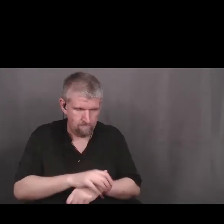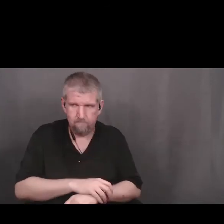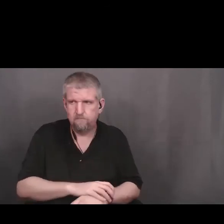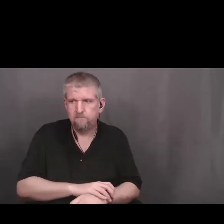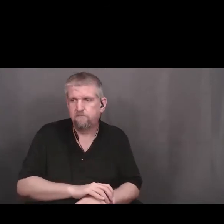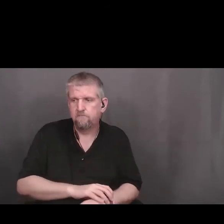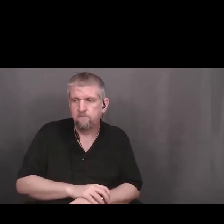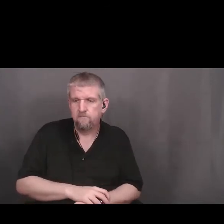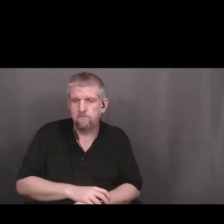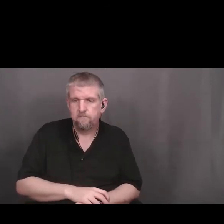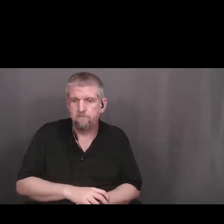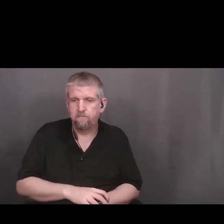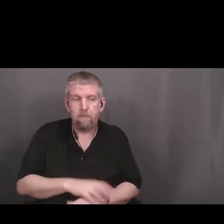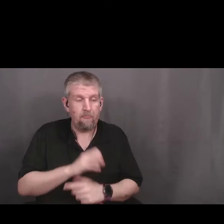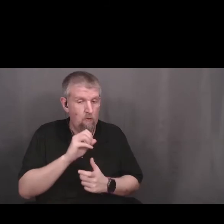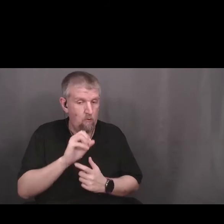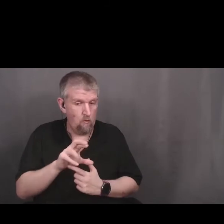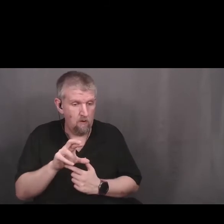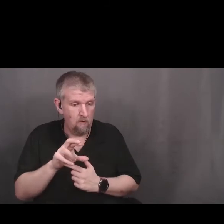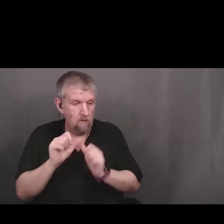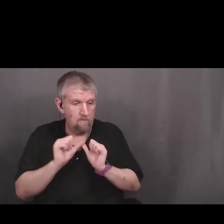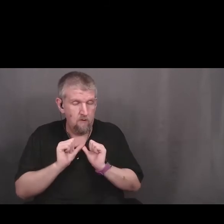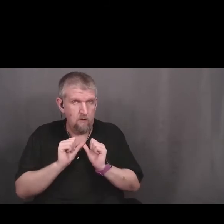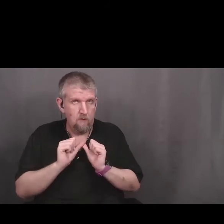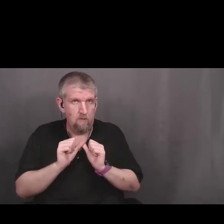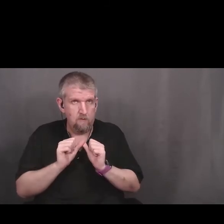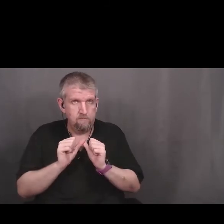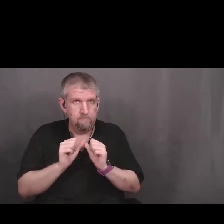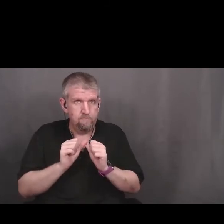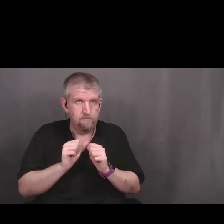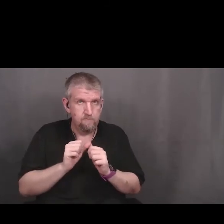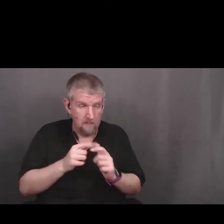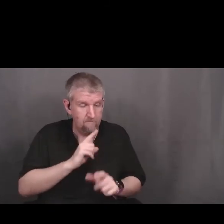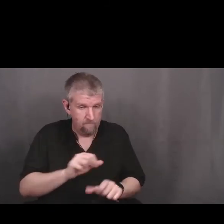or if you are going to keep it for, and if it is causing you to be unable to work,